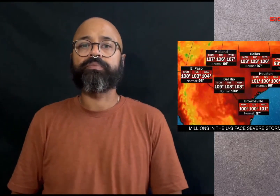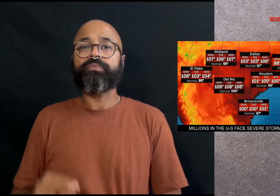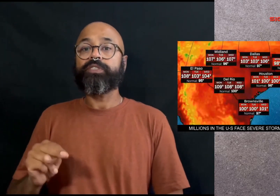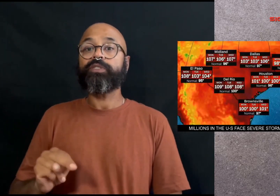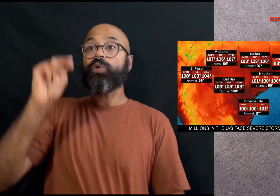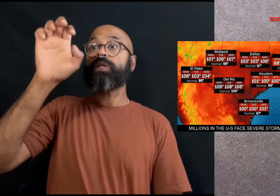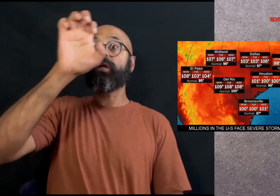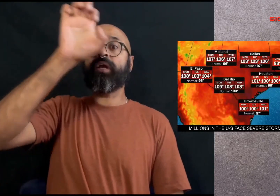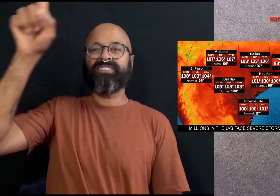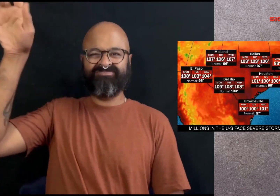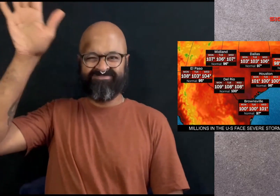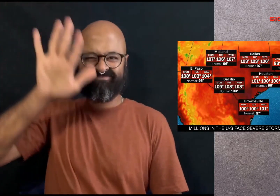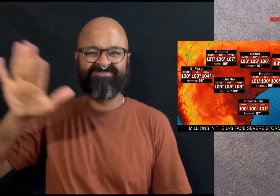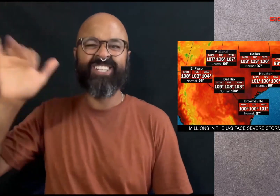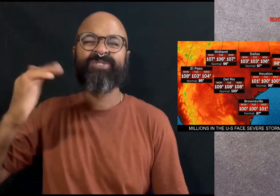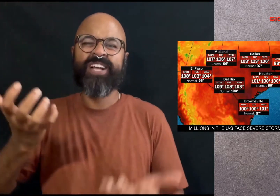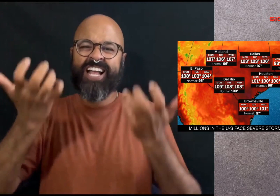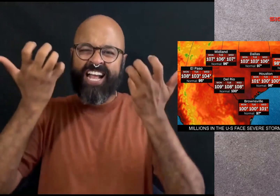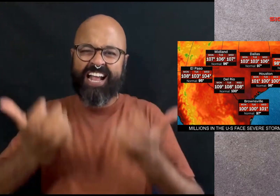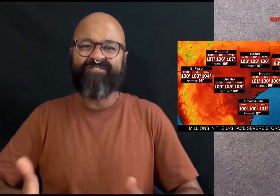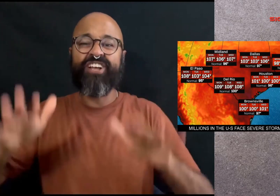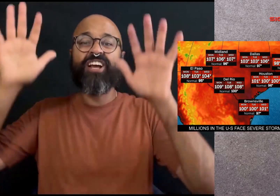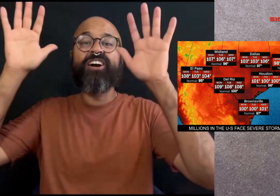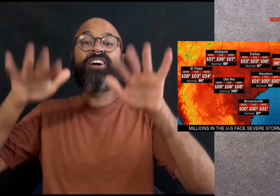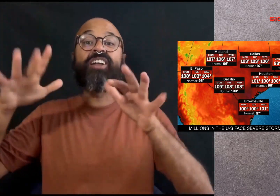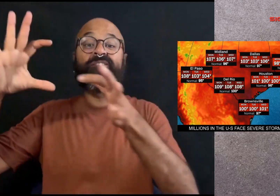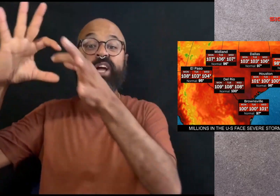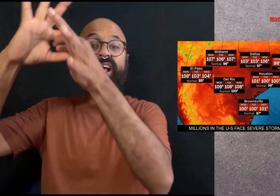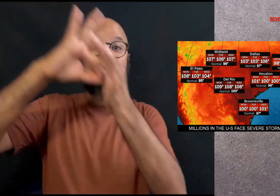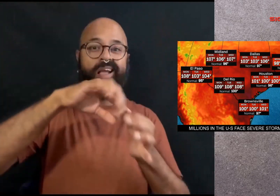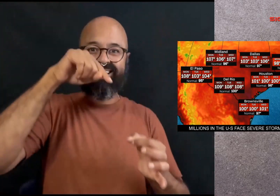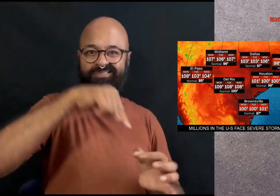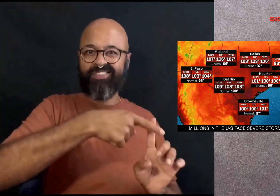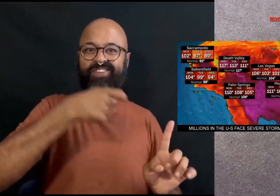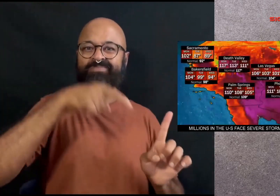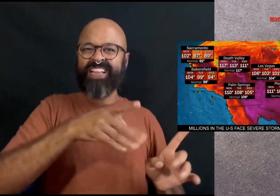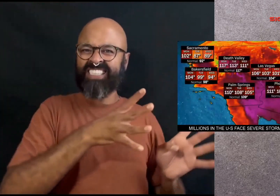The Northeast could also see heavy rainfall associated with these storms.